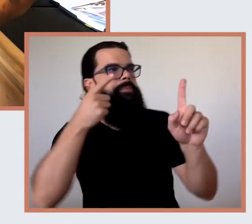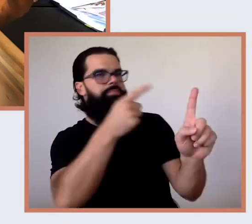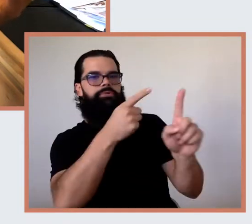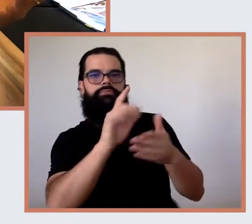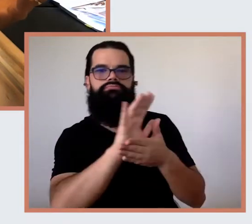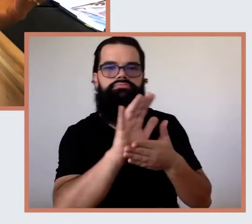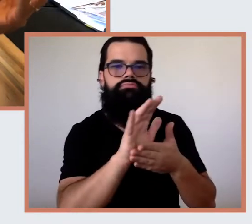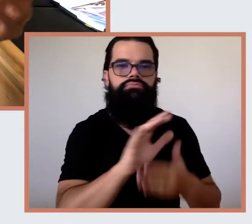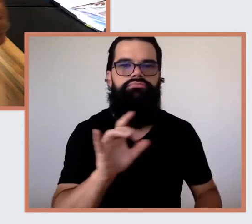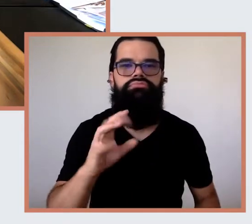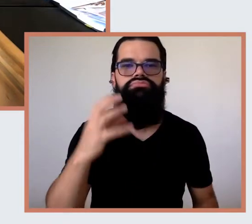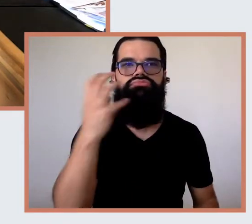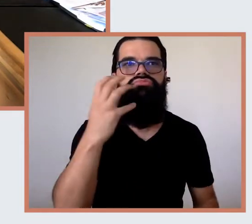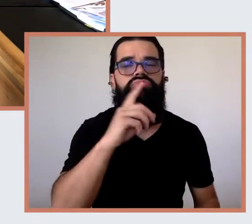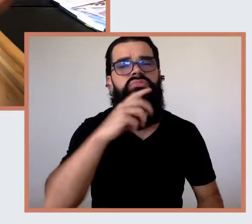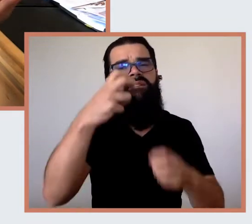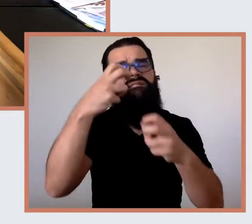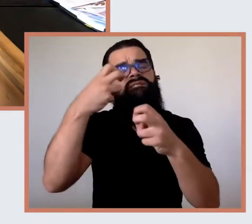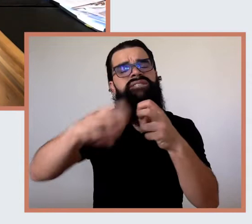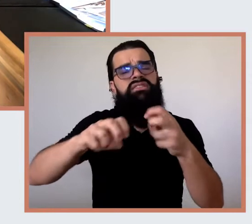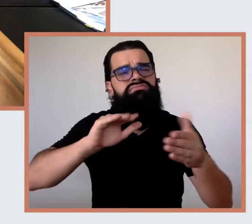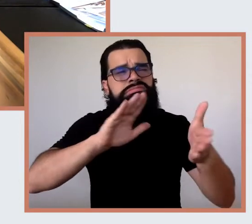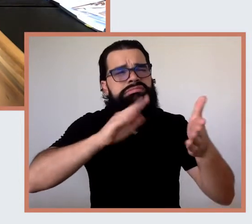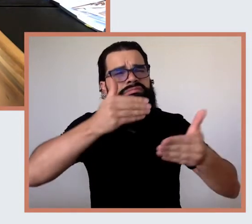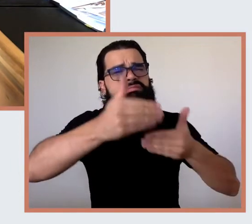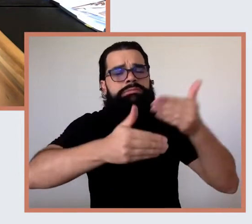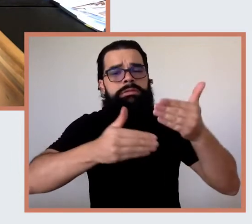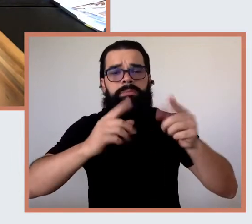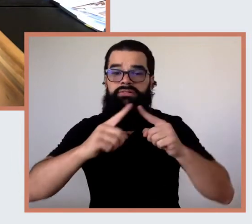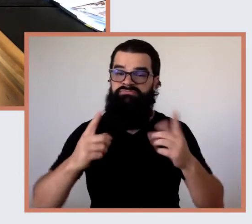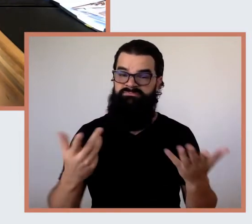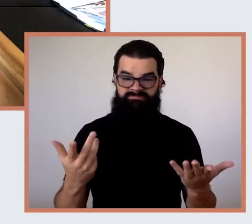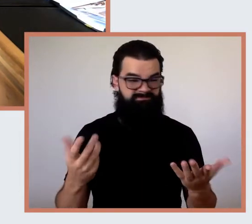in the movie world, which was hard, but it didn't matter. It got us in,